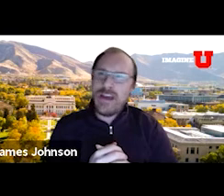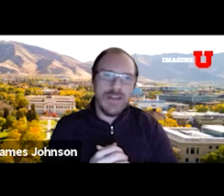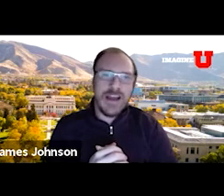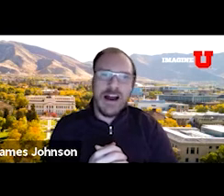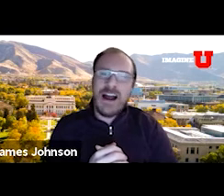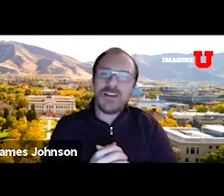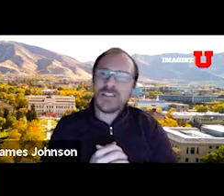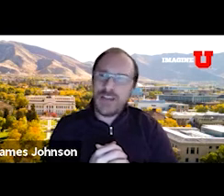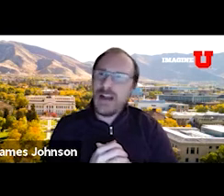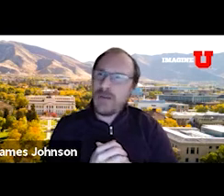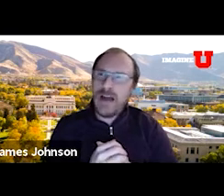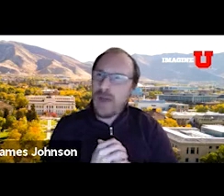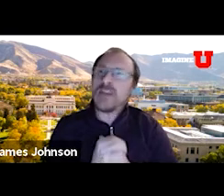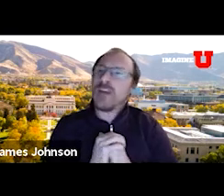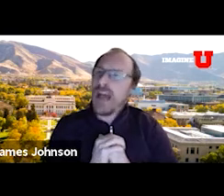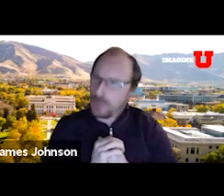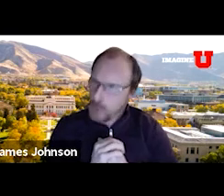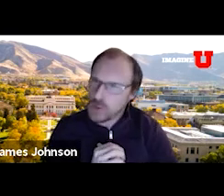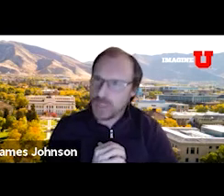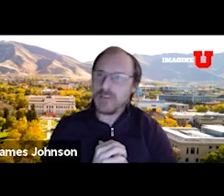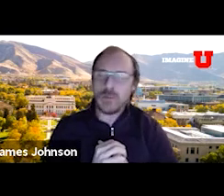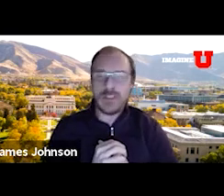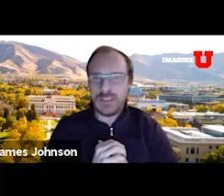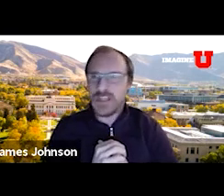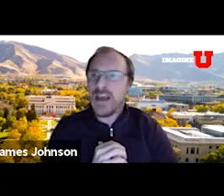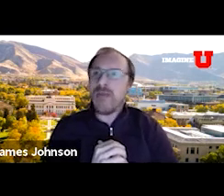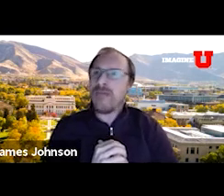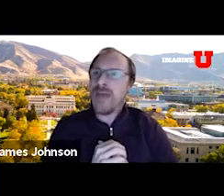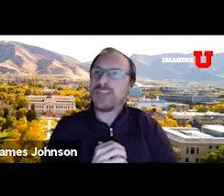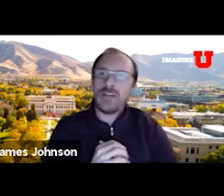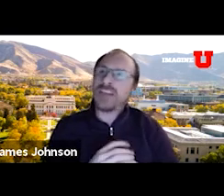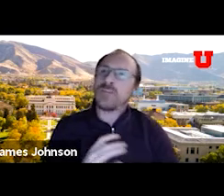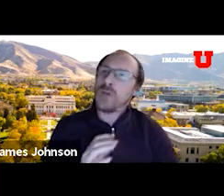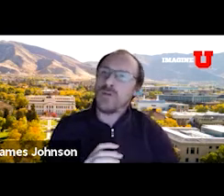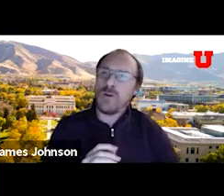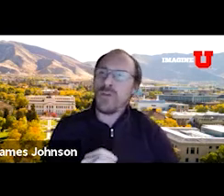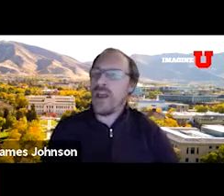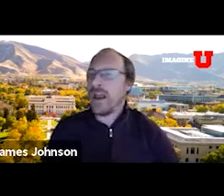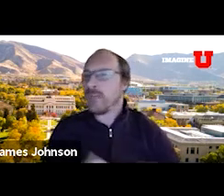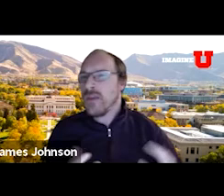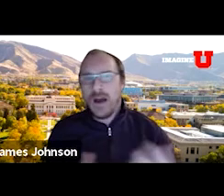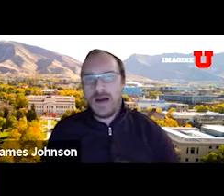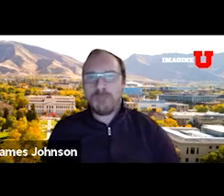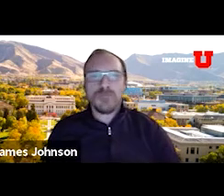that I understand that I'm a different evolution of the species and that's a beautiful thing.